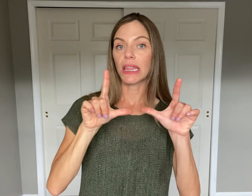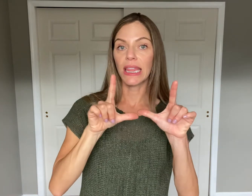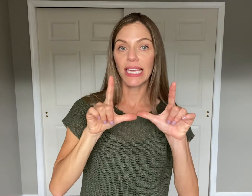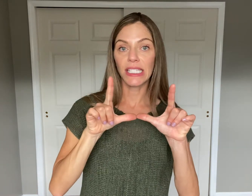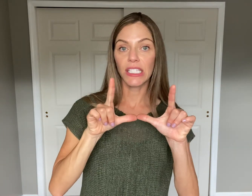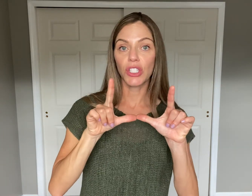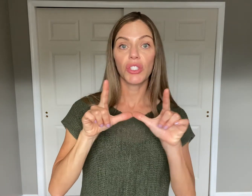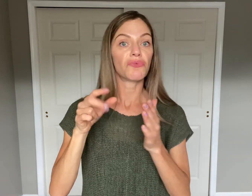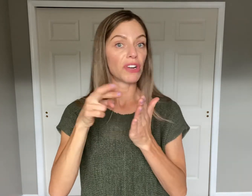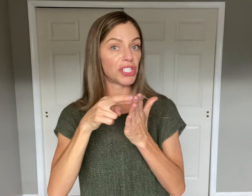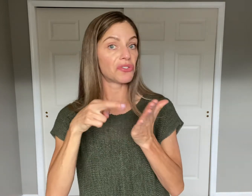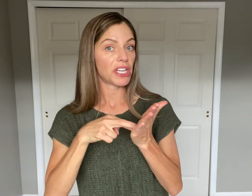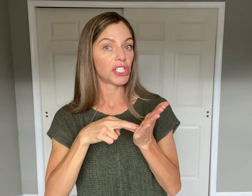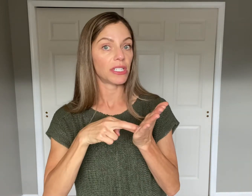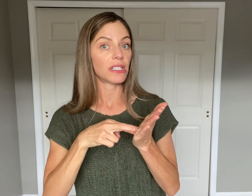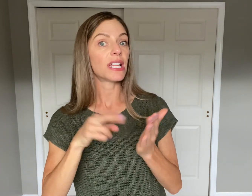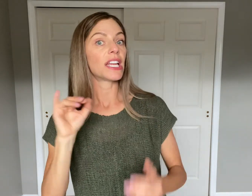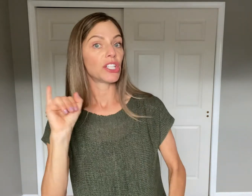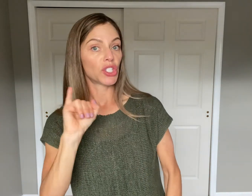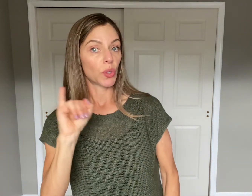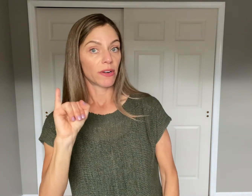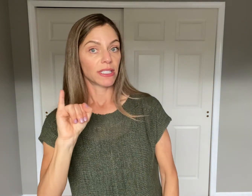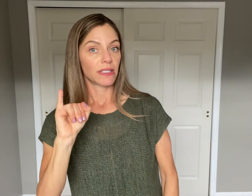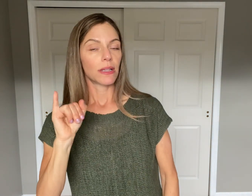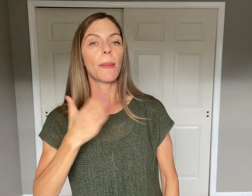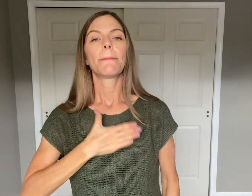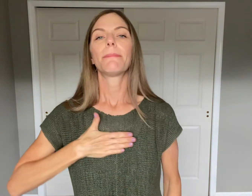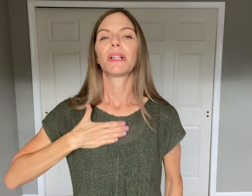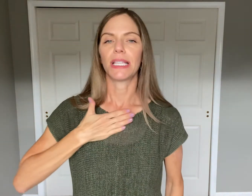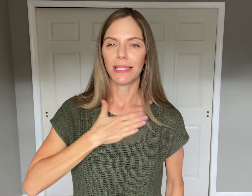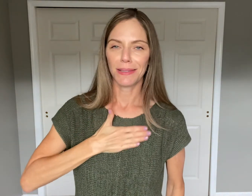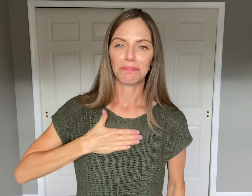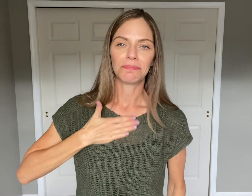"License, registration and insurance please."